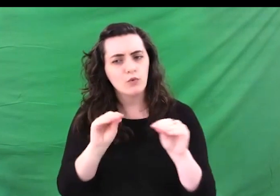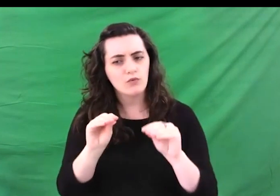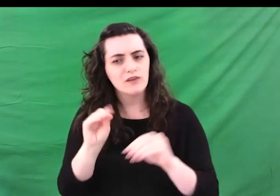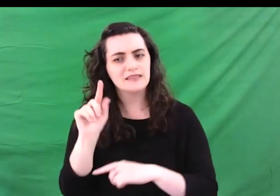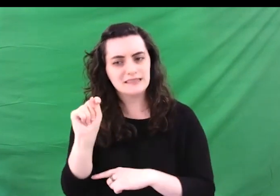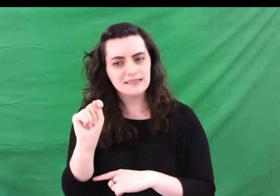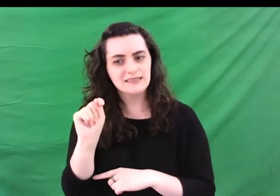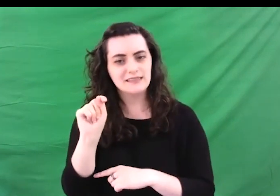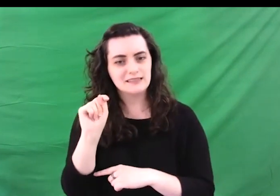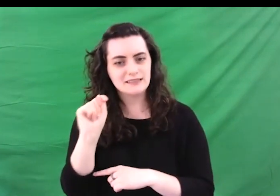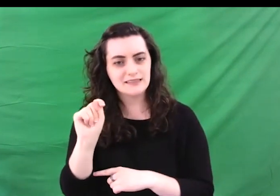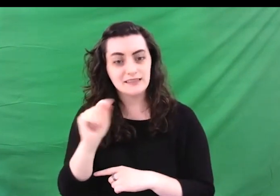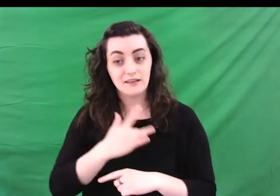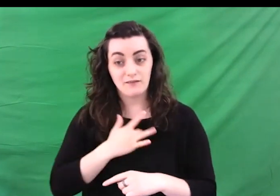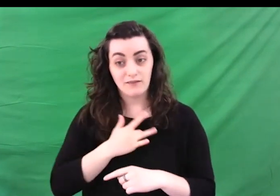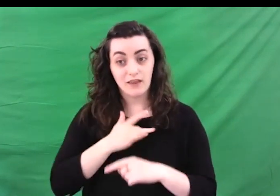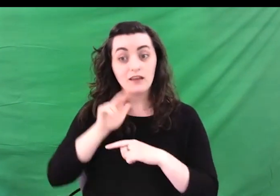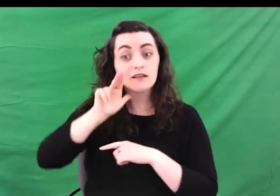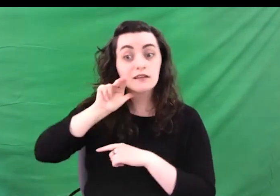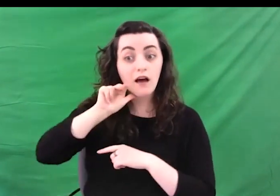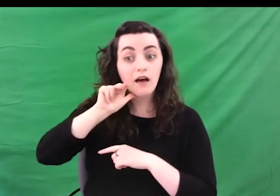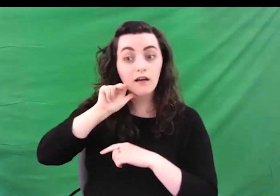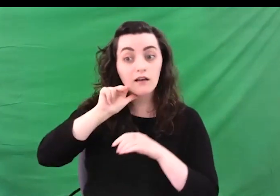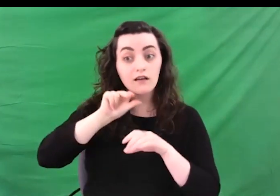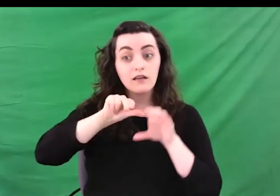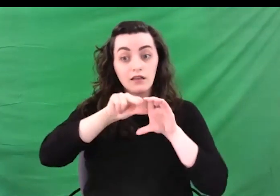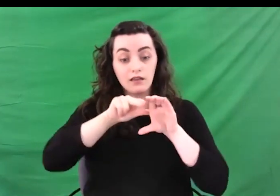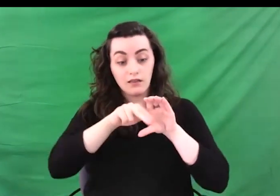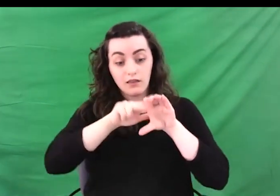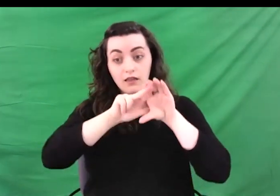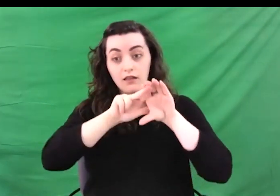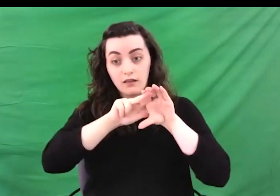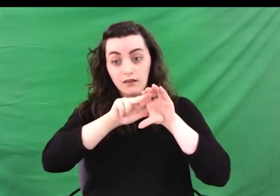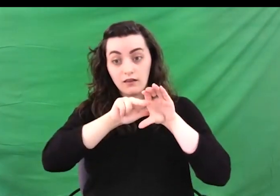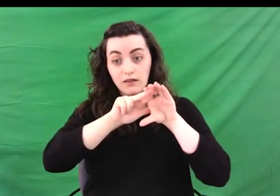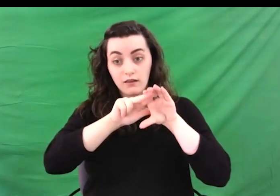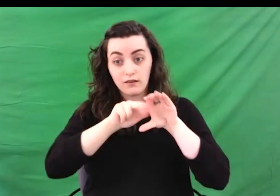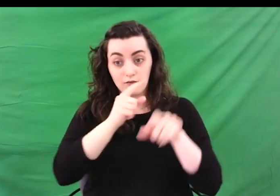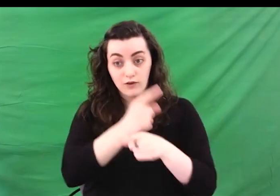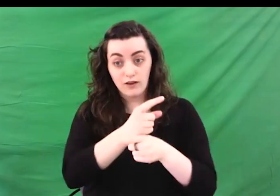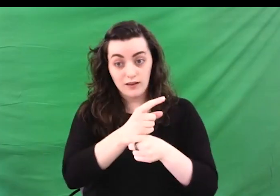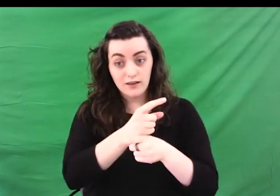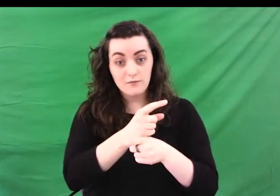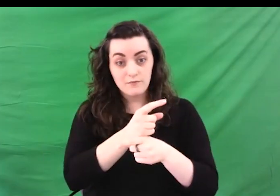Do you feel your tongue touched the roof of your mouth? I know you can feel that.